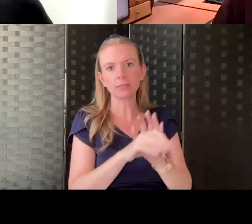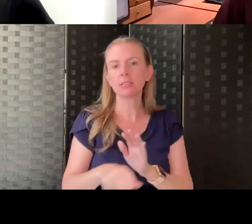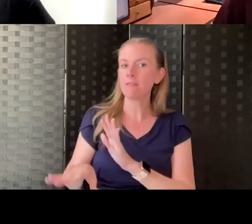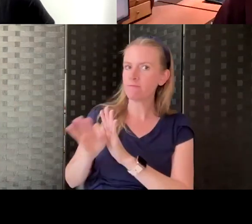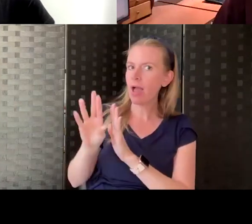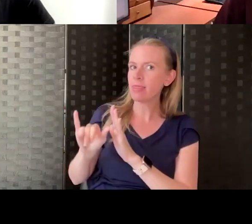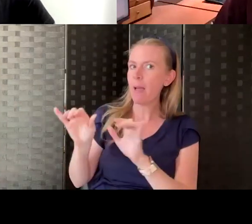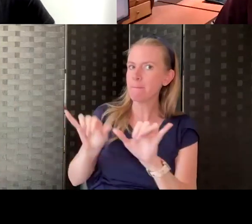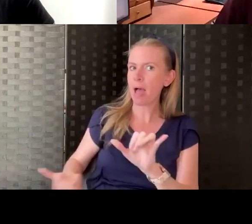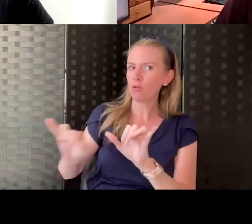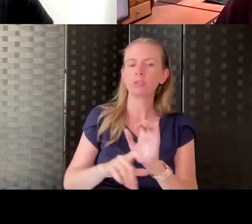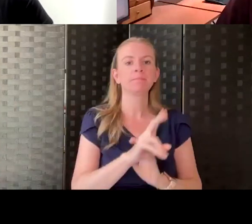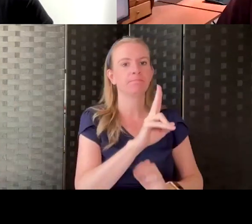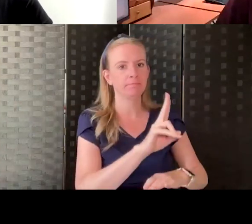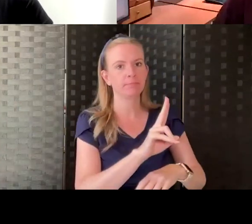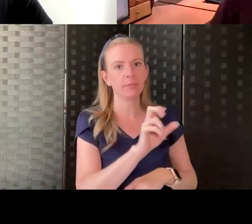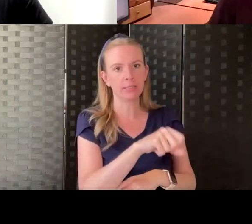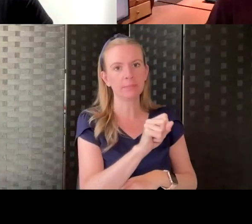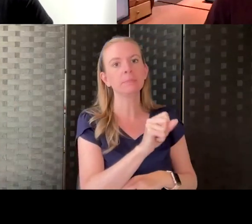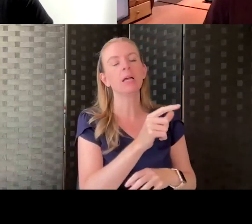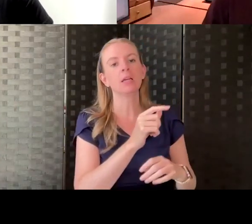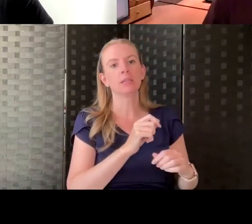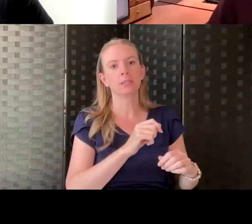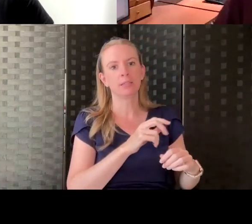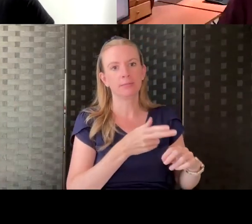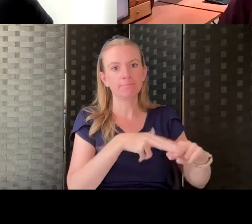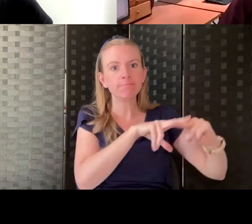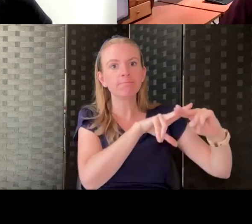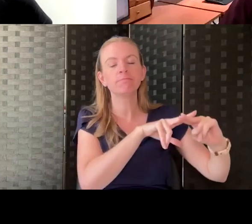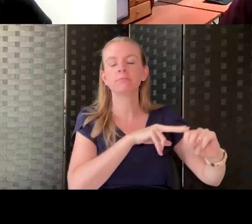Jay: Build on that. >> Homer: With not just engineering.